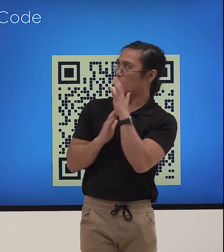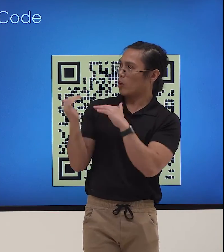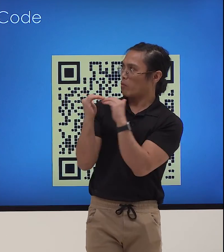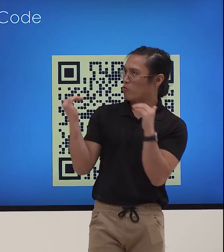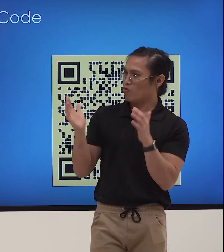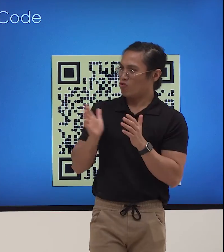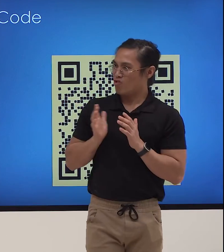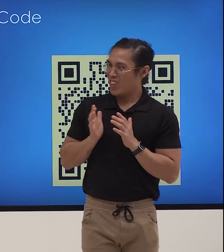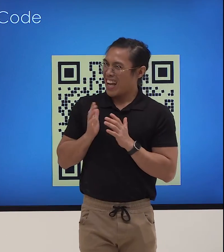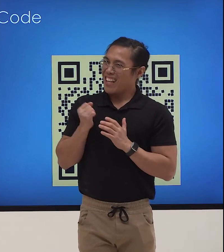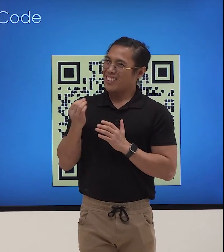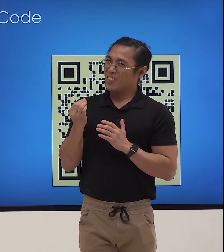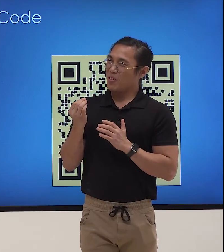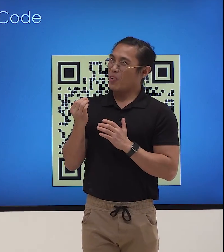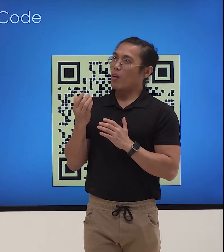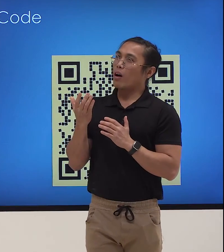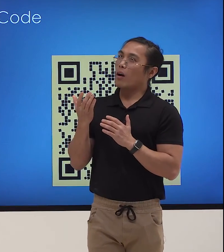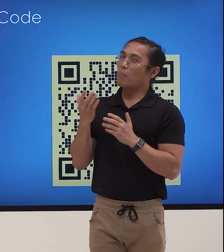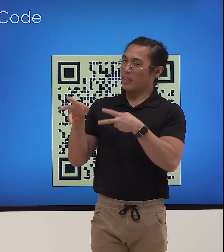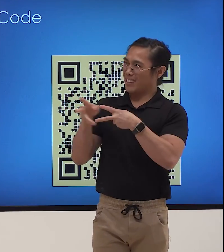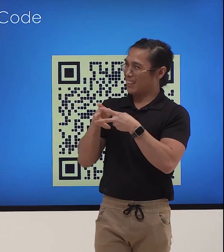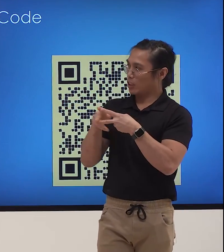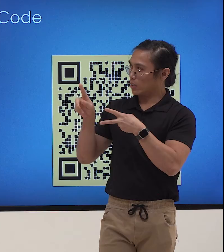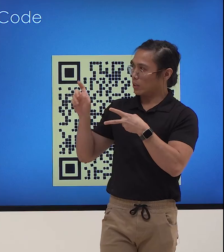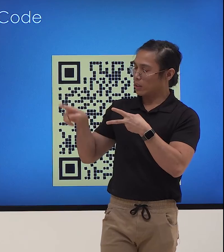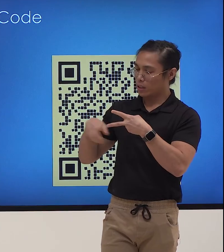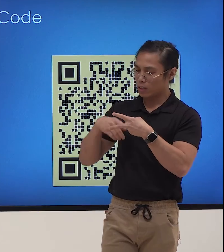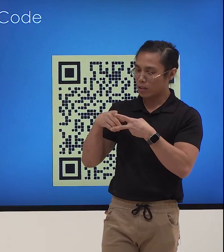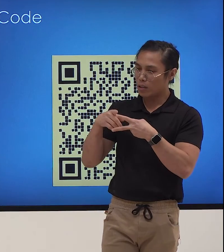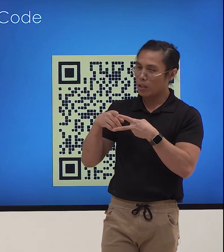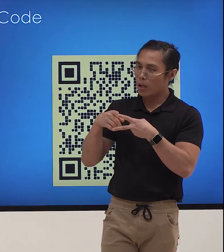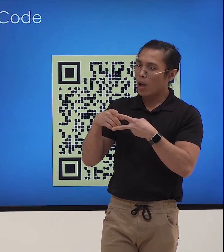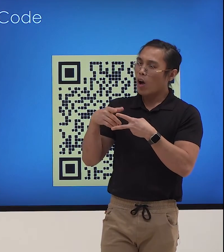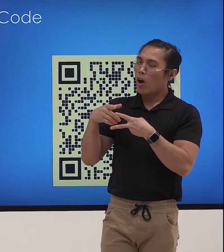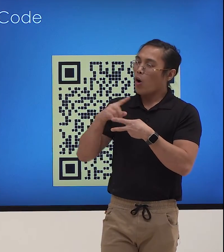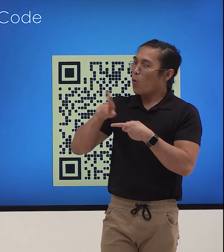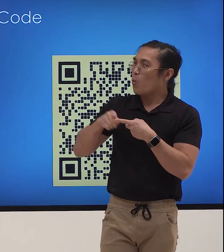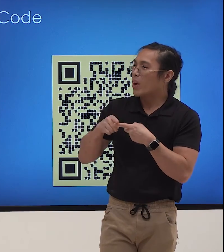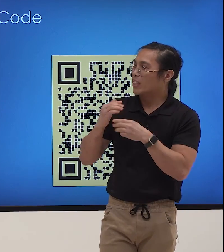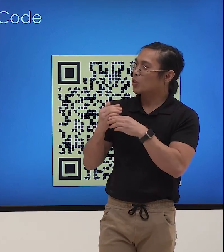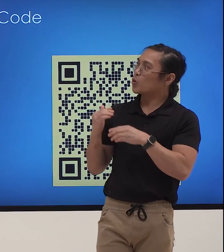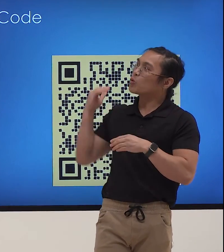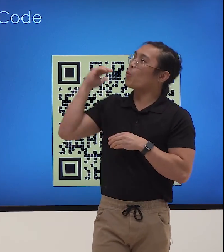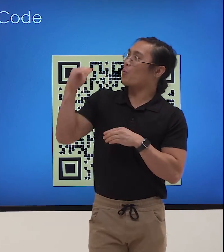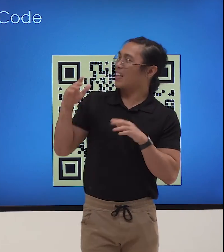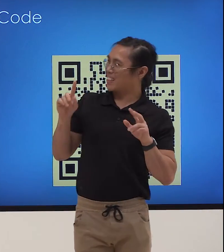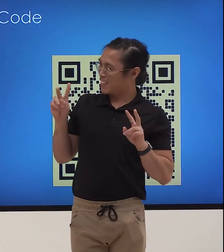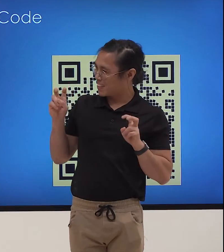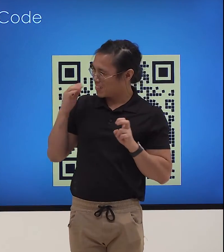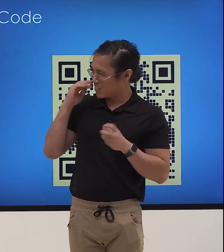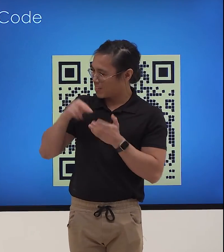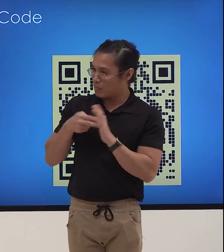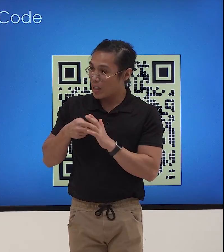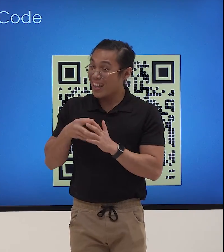So, with that in mind, two questions. When are you doing too much? You cross a line despite your best efforts.